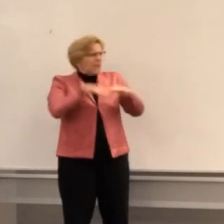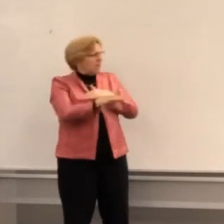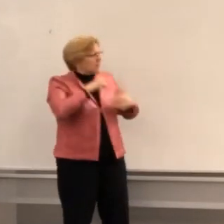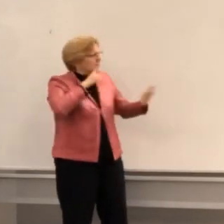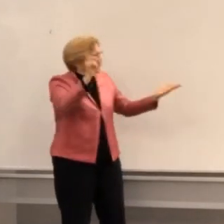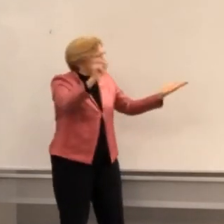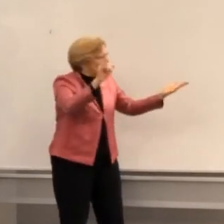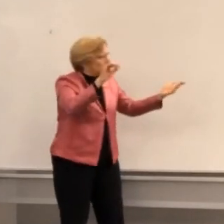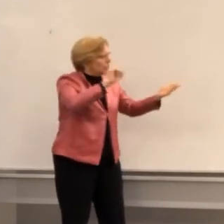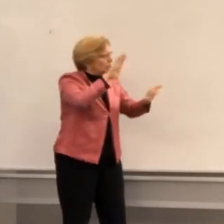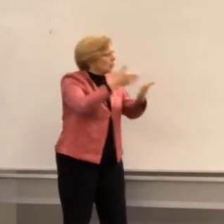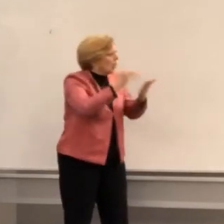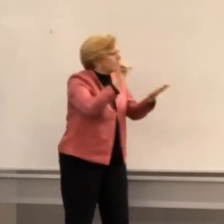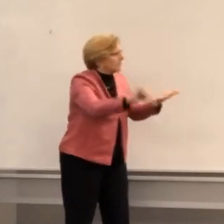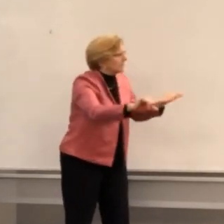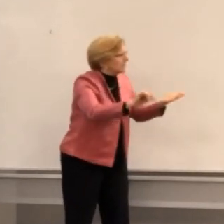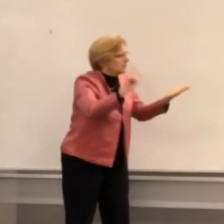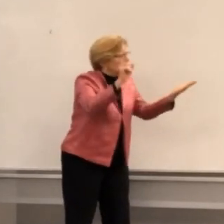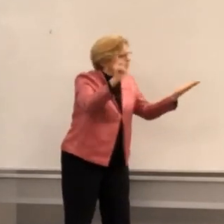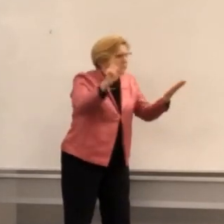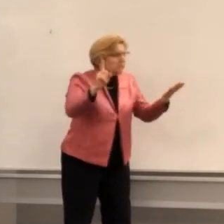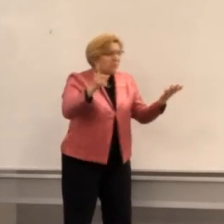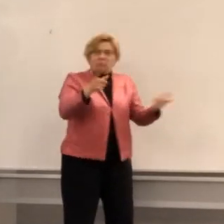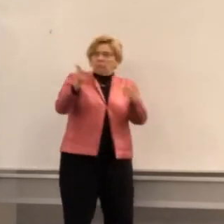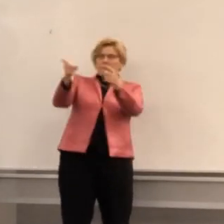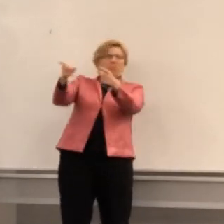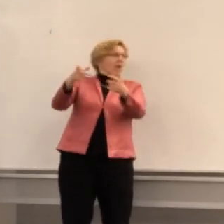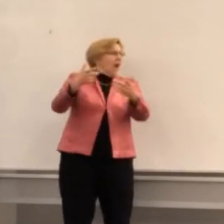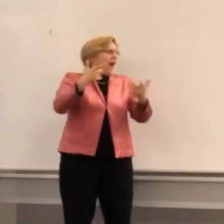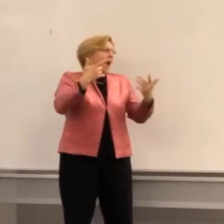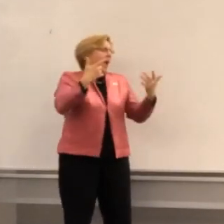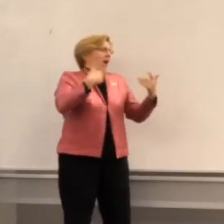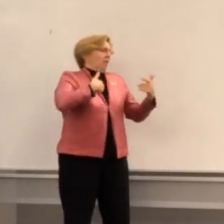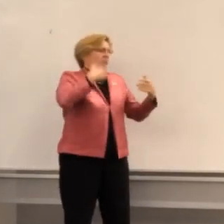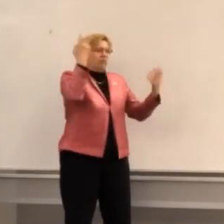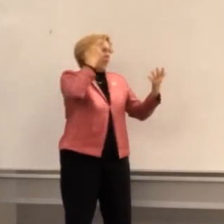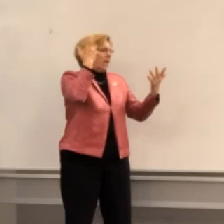IT policy and upon coming in I said so where is all of this?